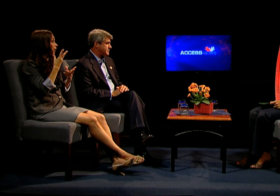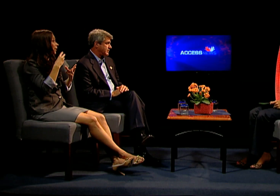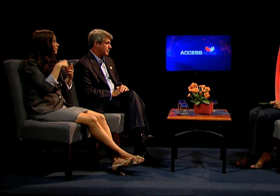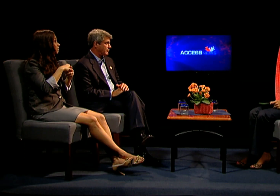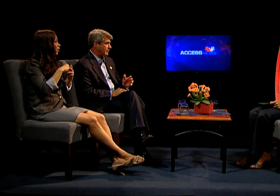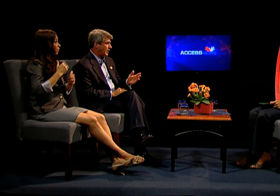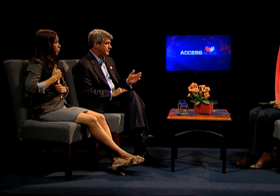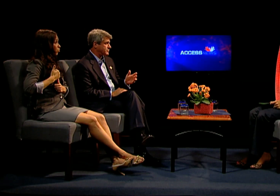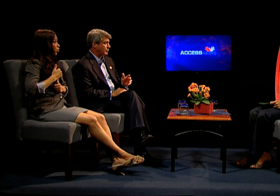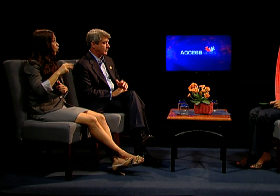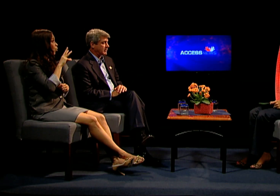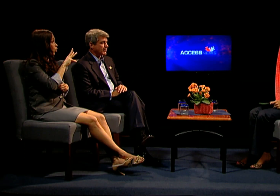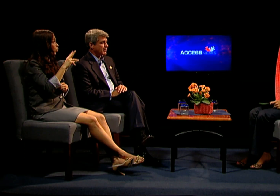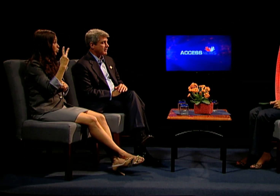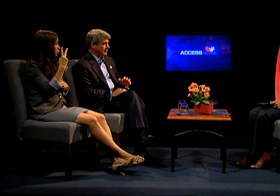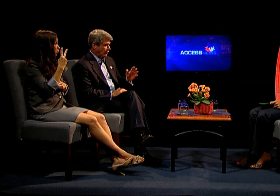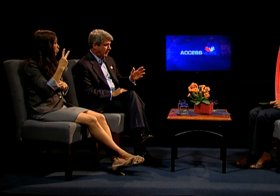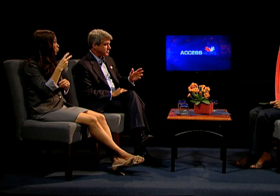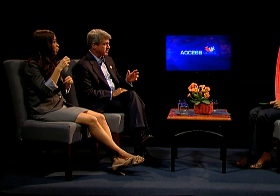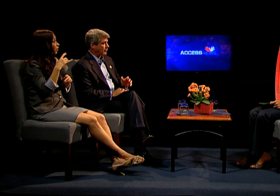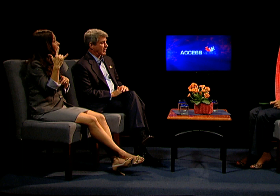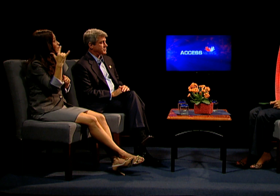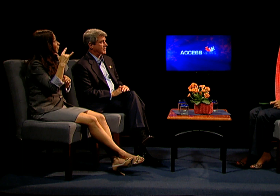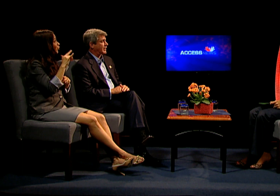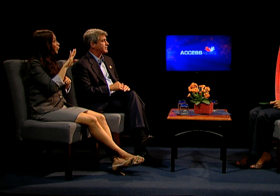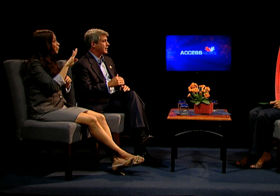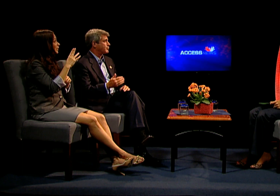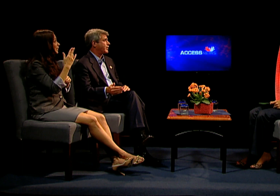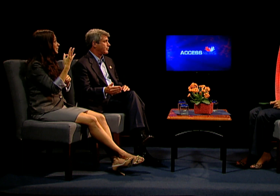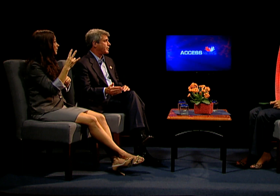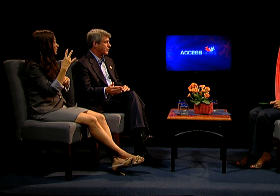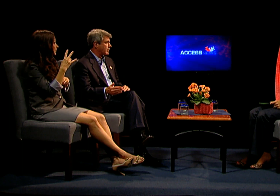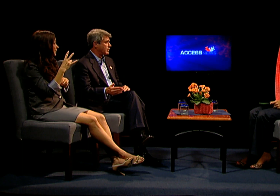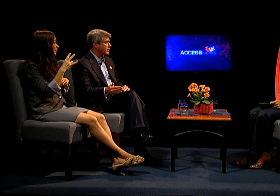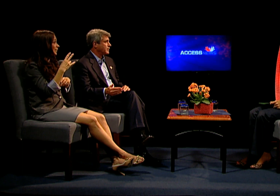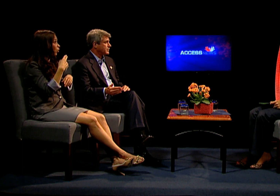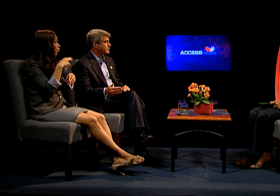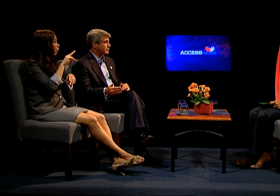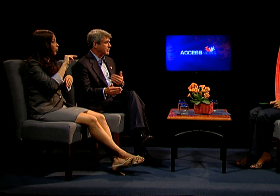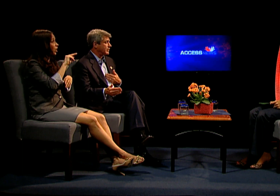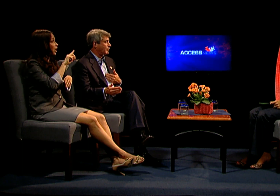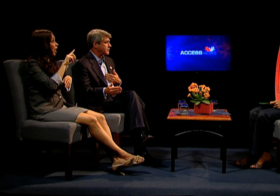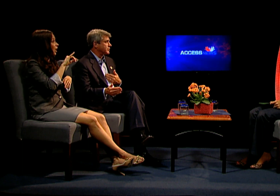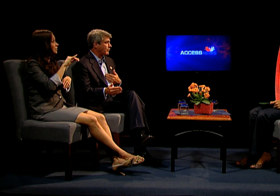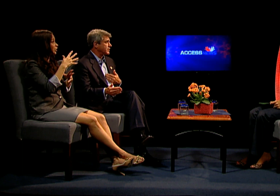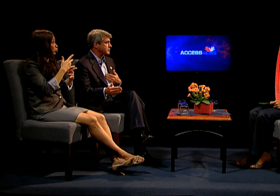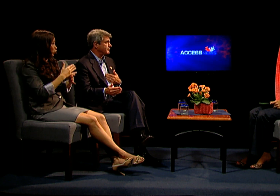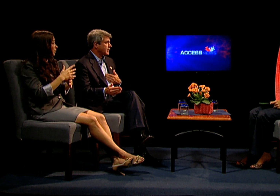OVER NAZI GERMANY, THE GREATEST GENERATION. HANDED DOWN A BETTER AMERICA TO ME AND MY GENERATION.